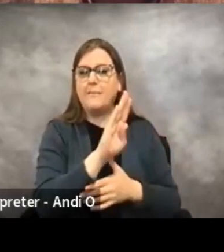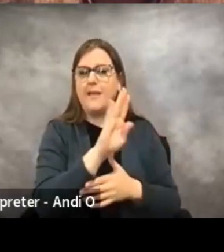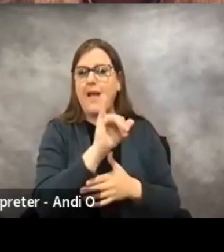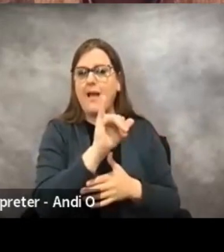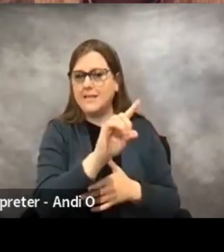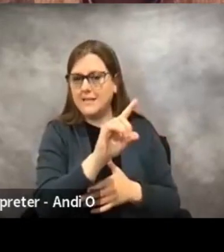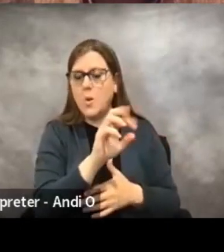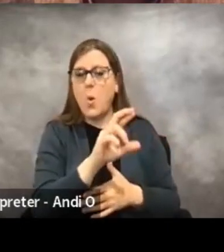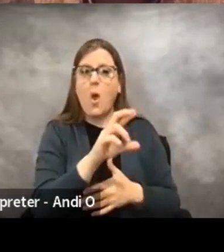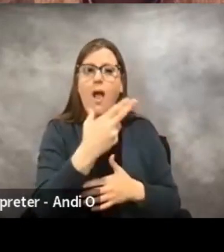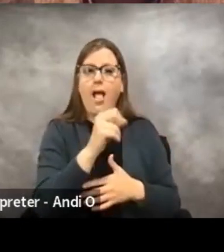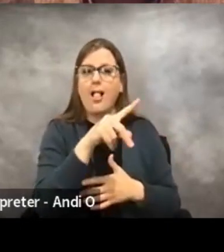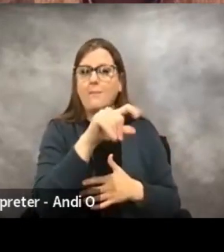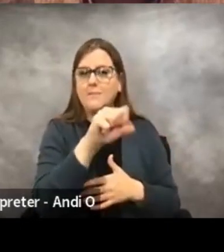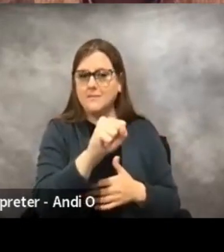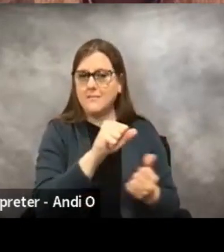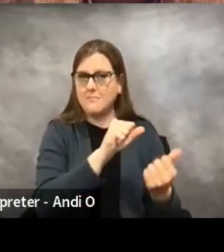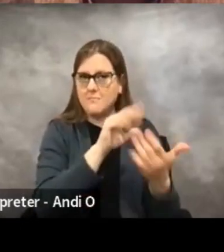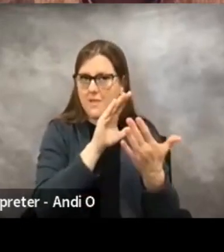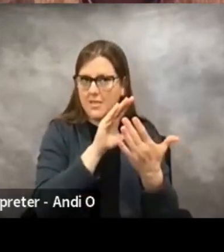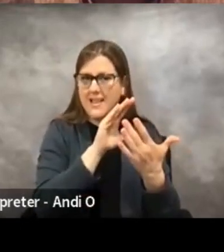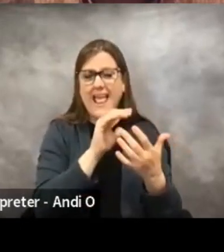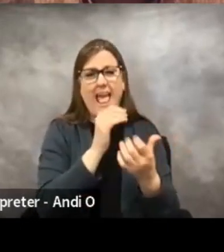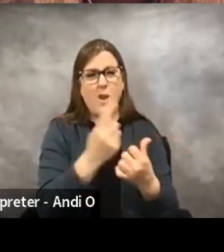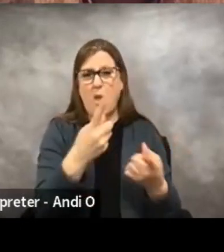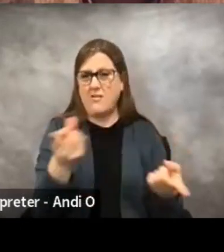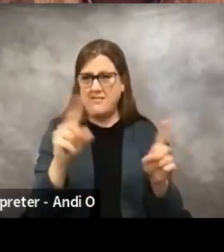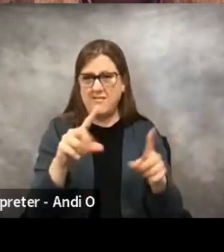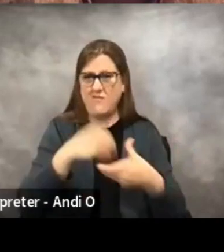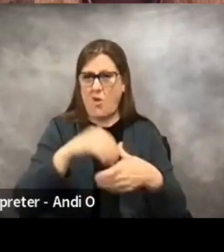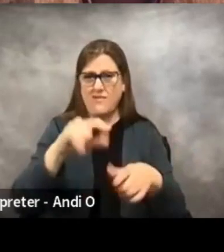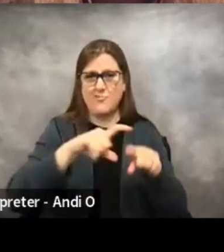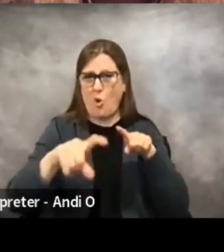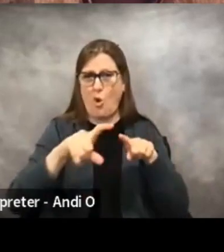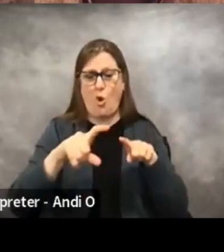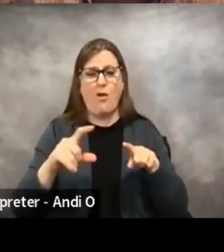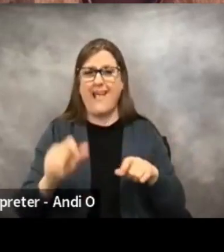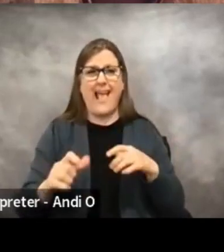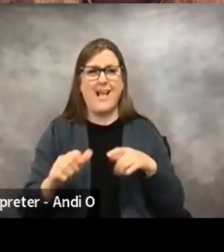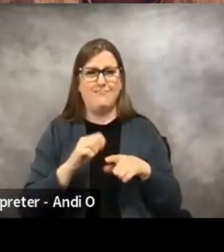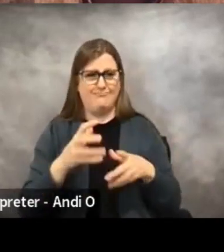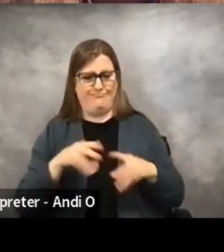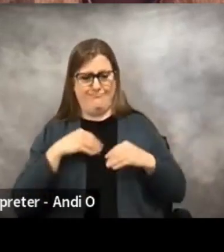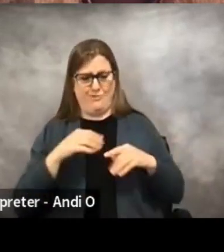method, any of us on this call, could be trained to do those, those types of screening, the